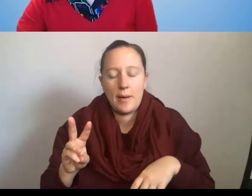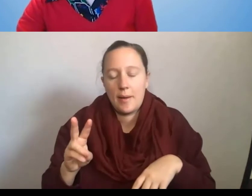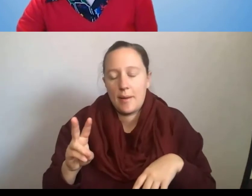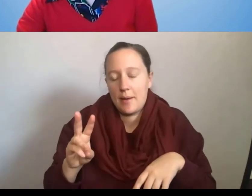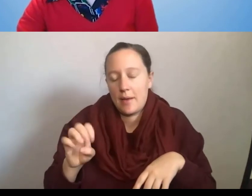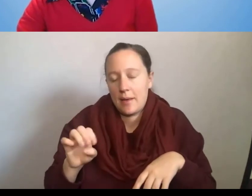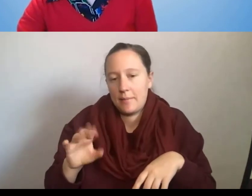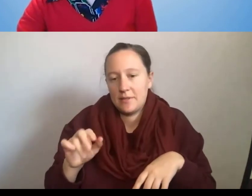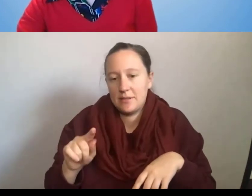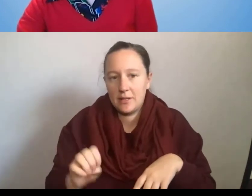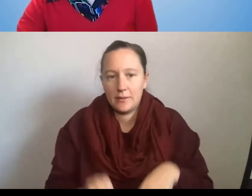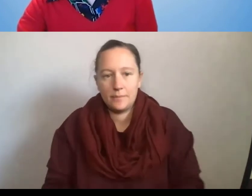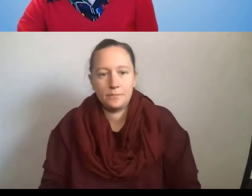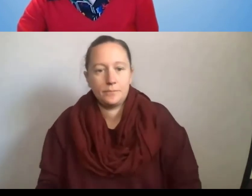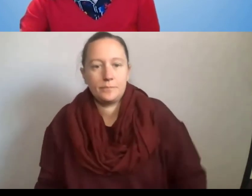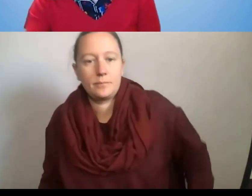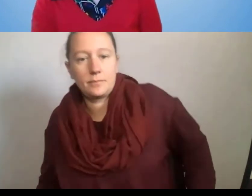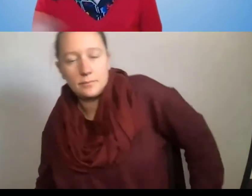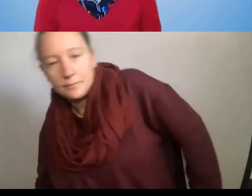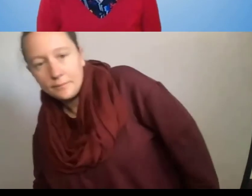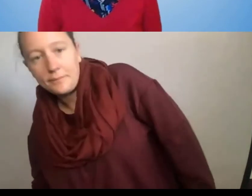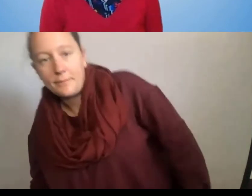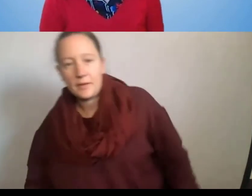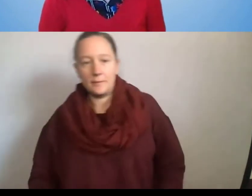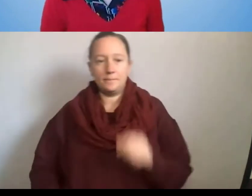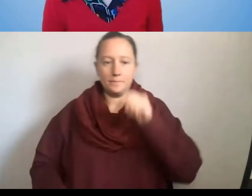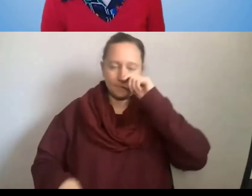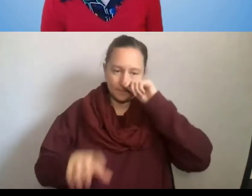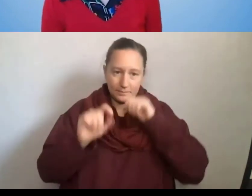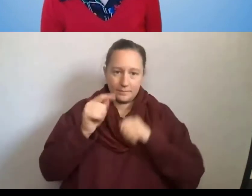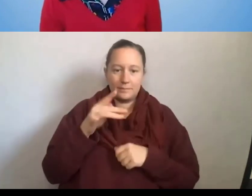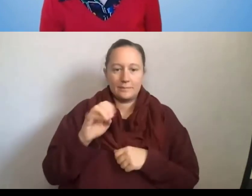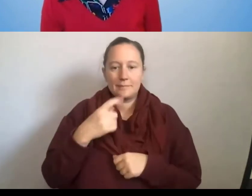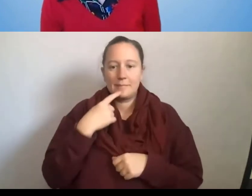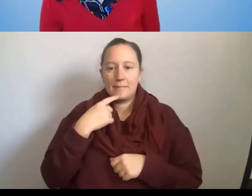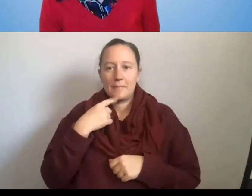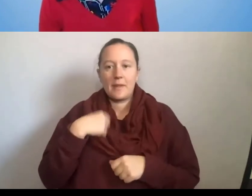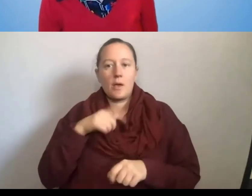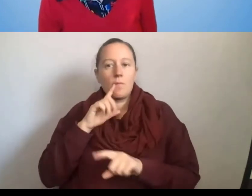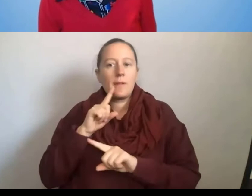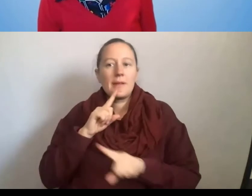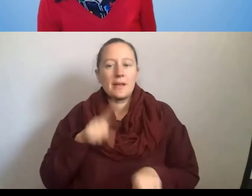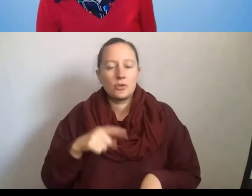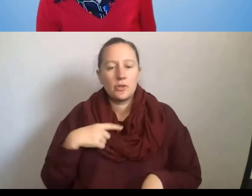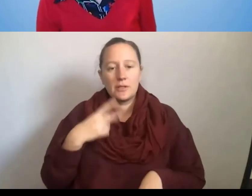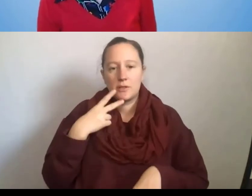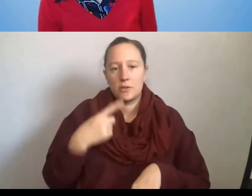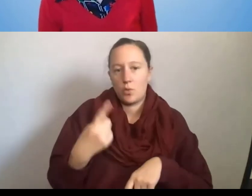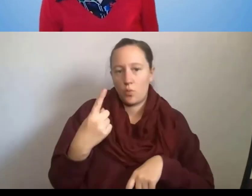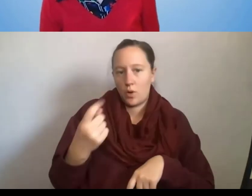Stephanie Fertig: And I do see .. . I'm going to jump in and answer one question that I did see come up asking about how flexible